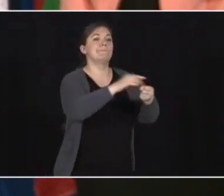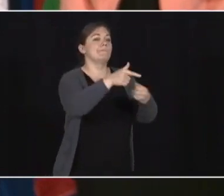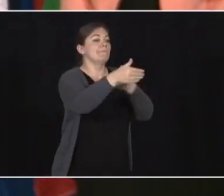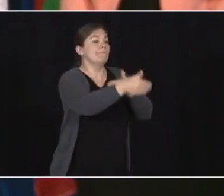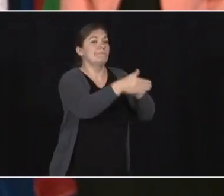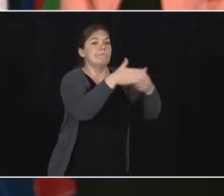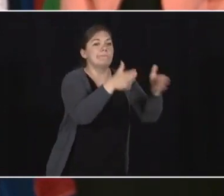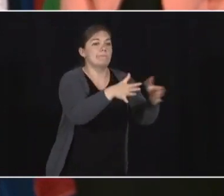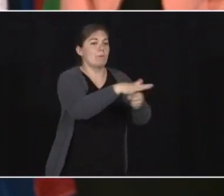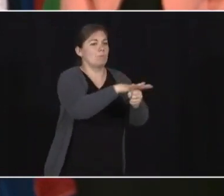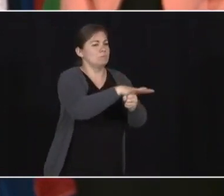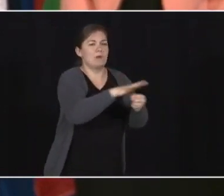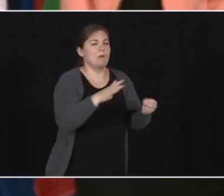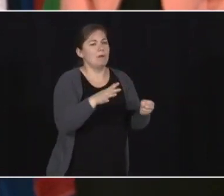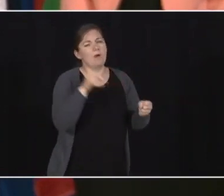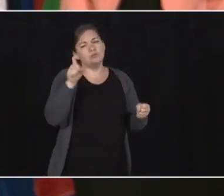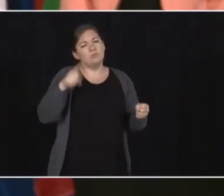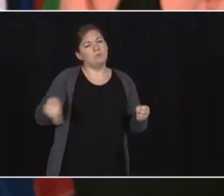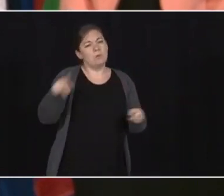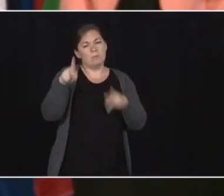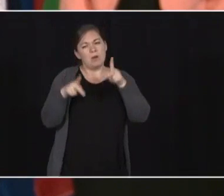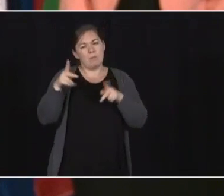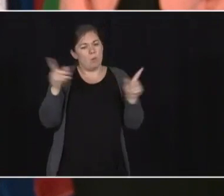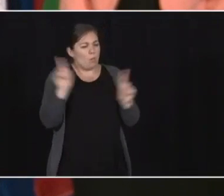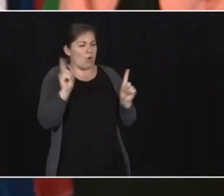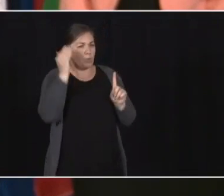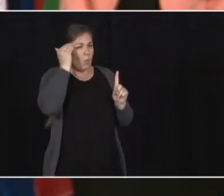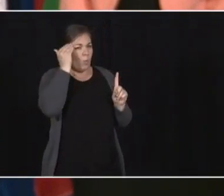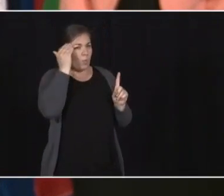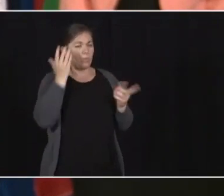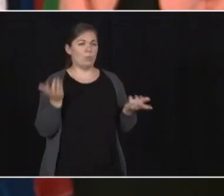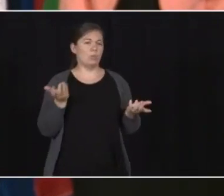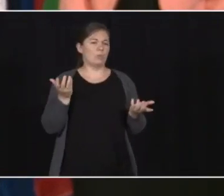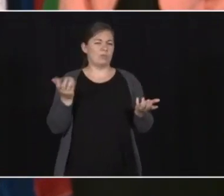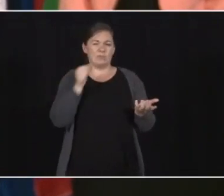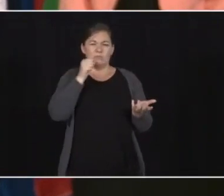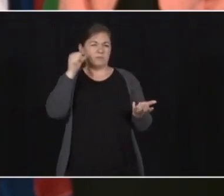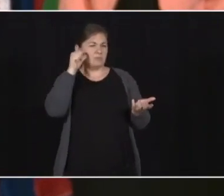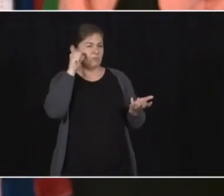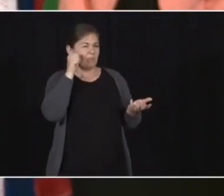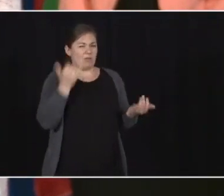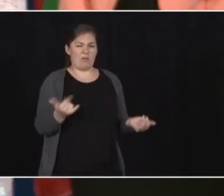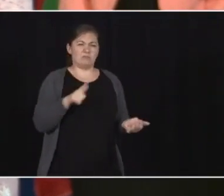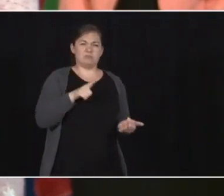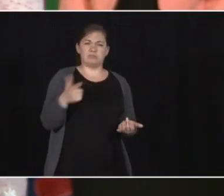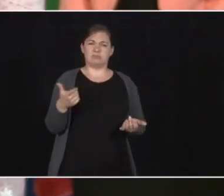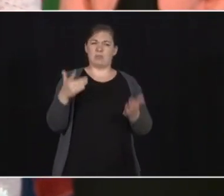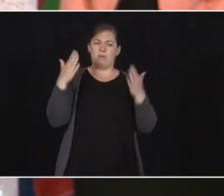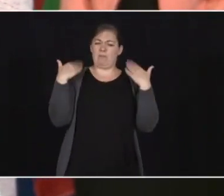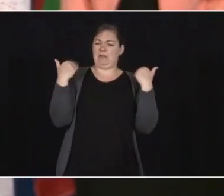street. But people know where the hotspots are. I mentioned them yesterday. I will pass this over to the Minister of health.